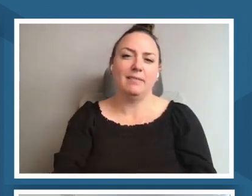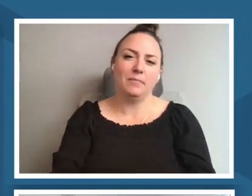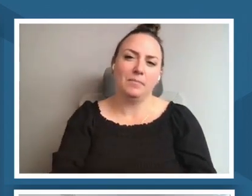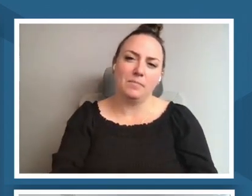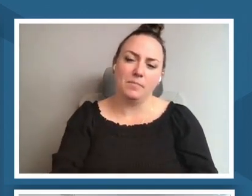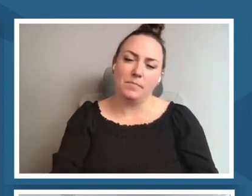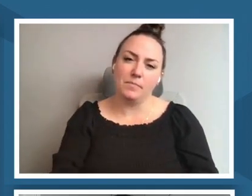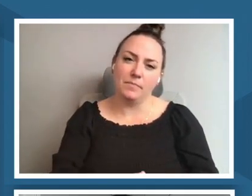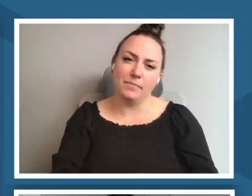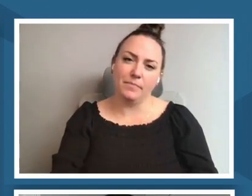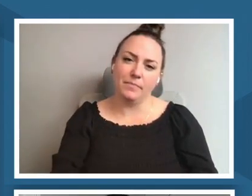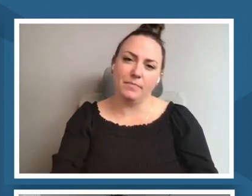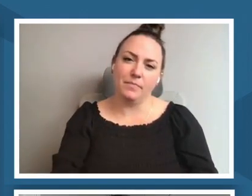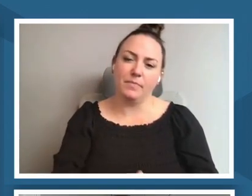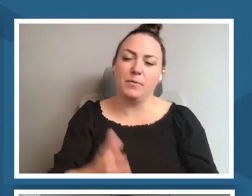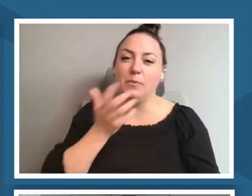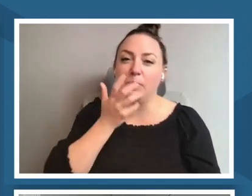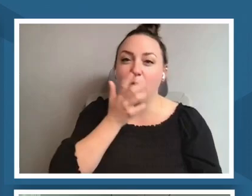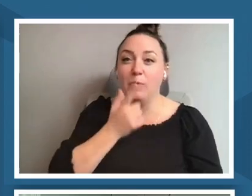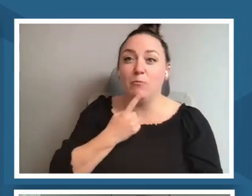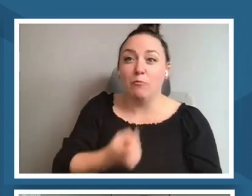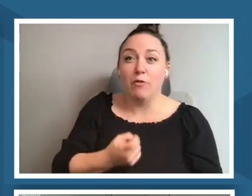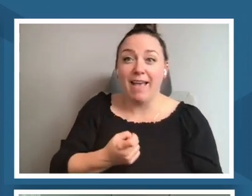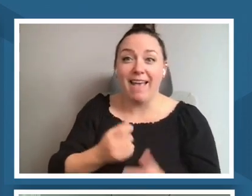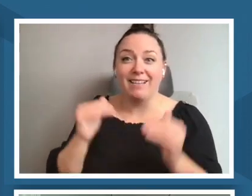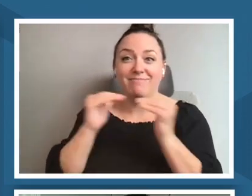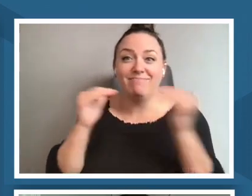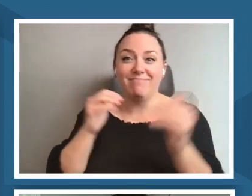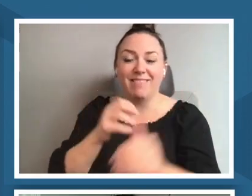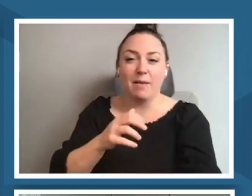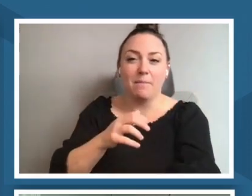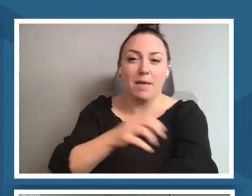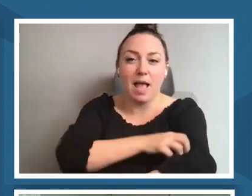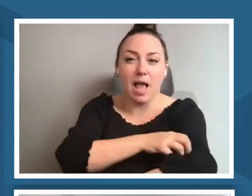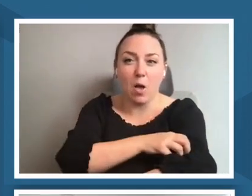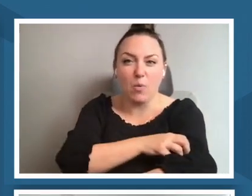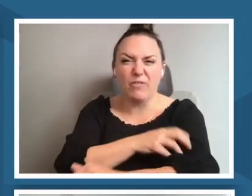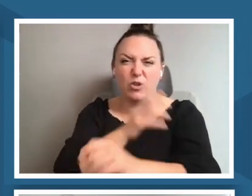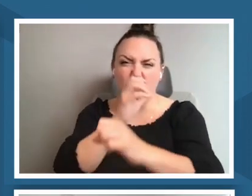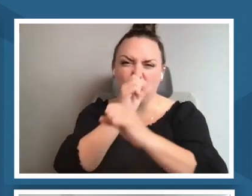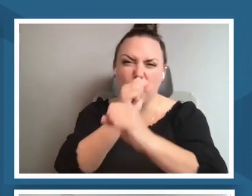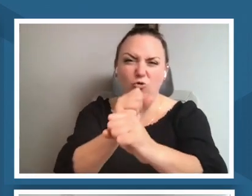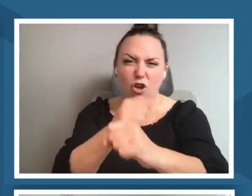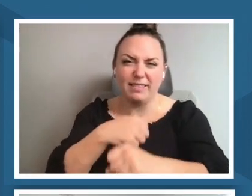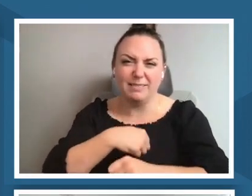oh red is powerful and draws me in okay